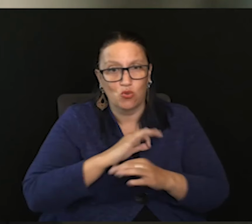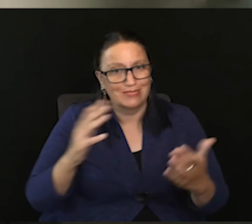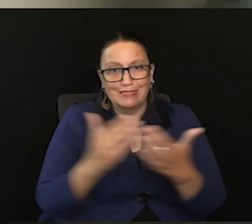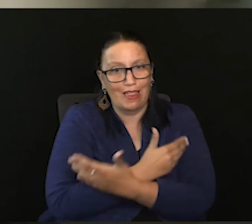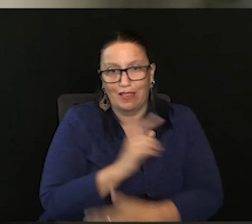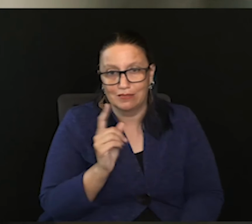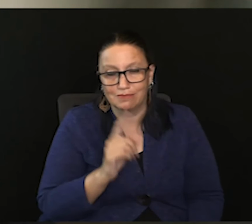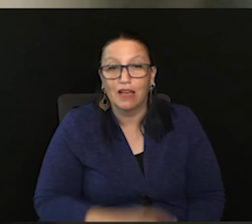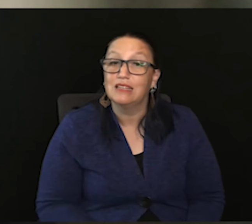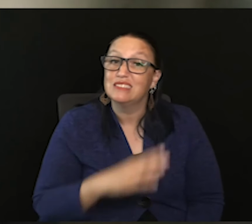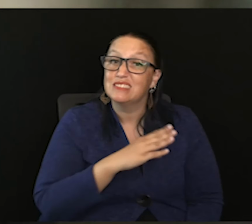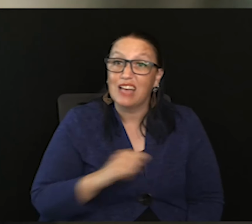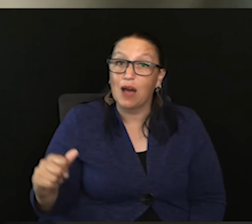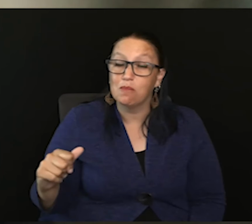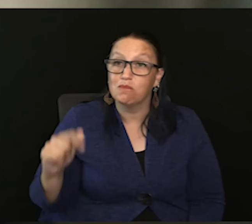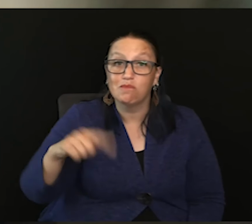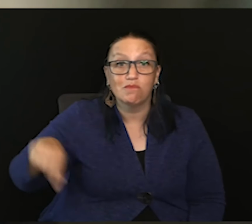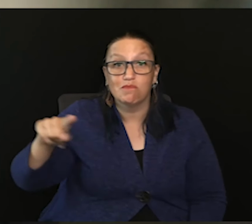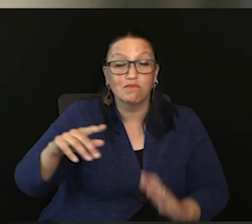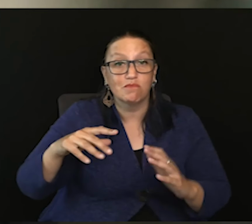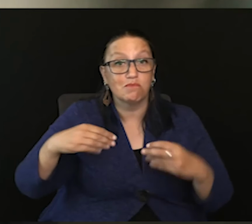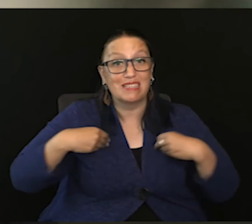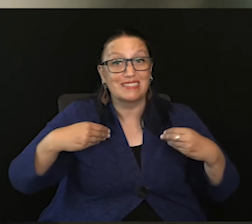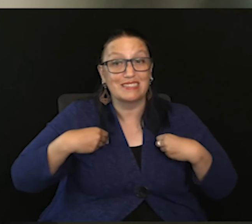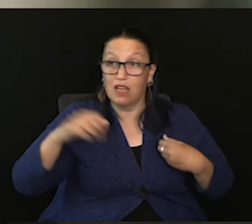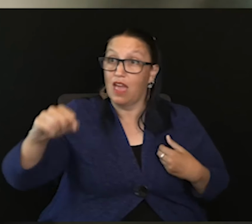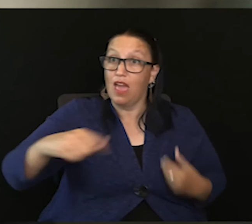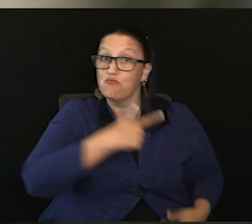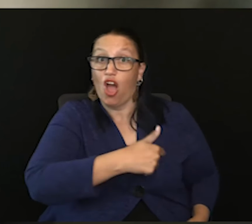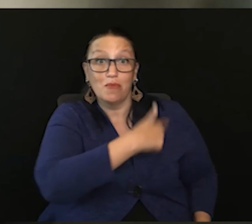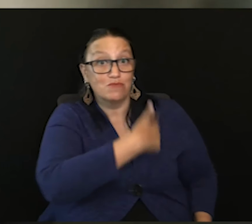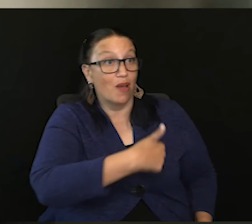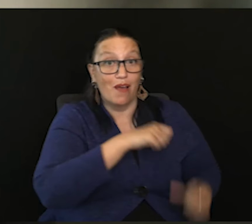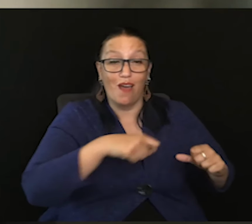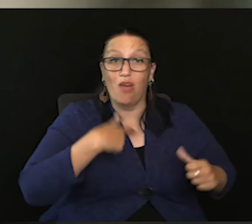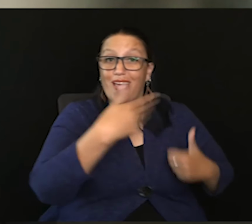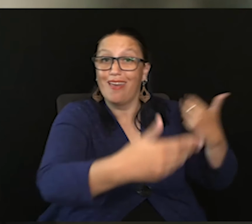So there are some suppliers who frankly have overpromised, they have overpromised to federal,